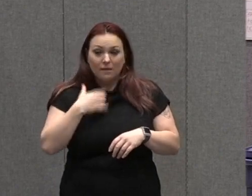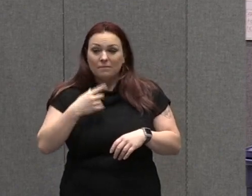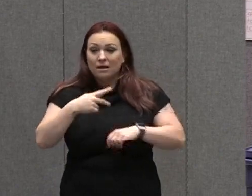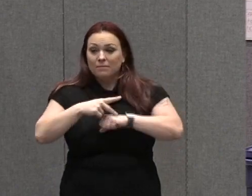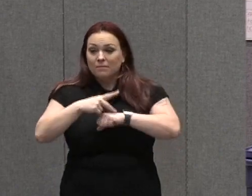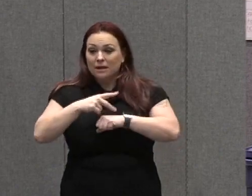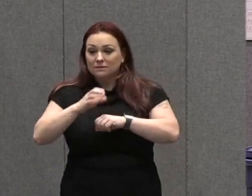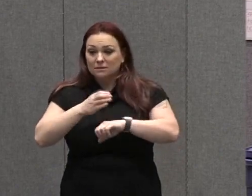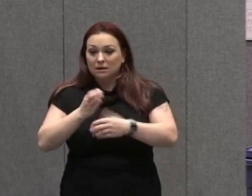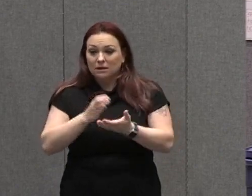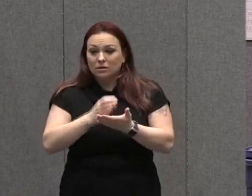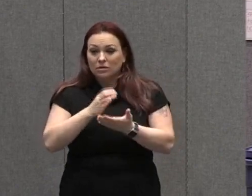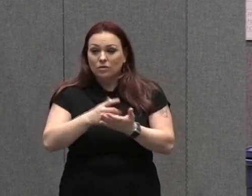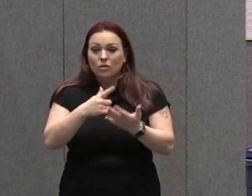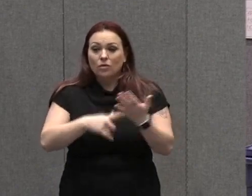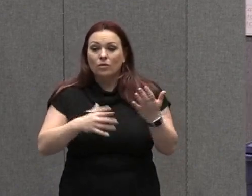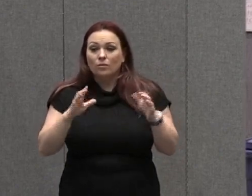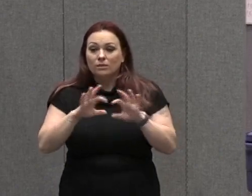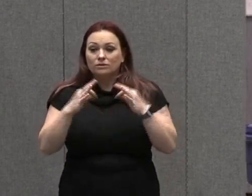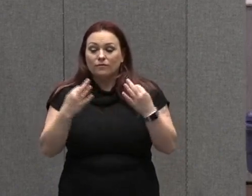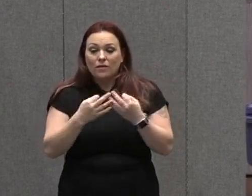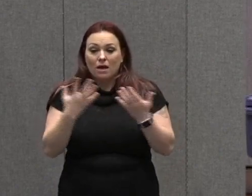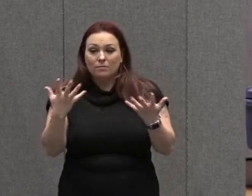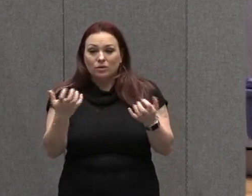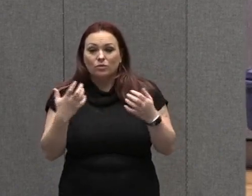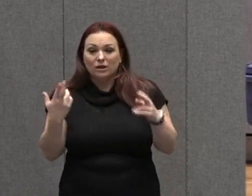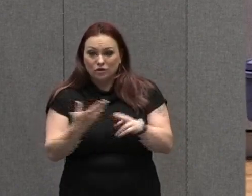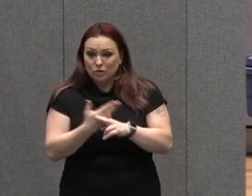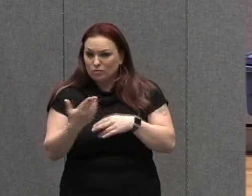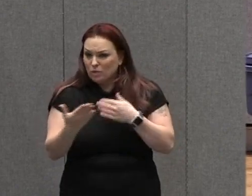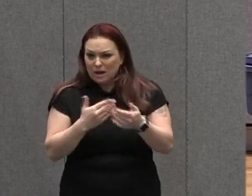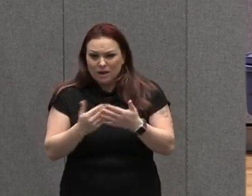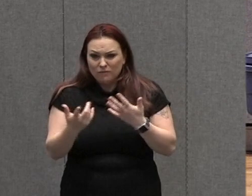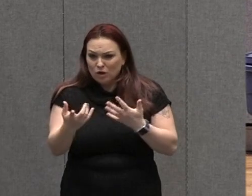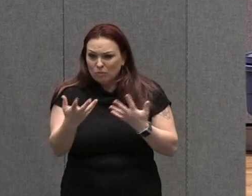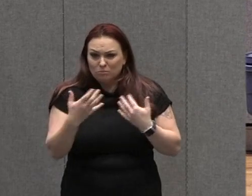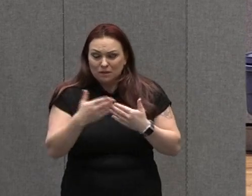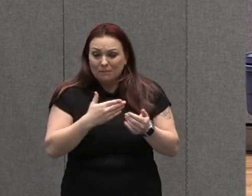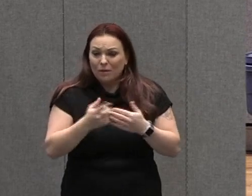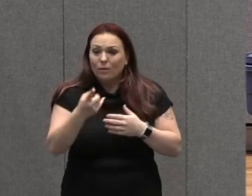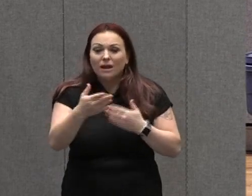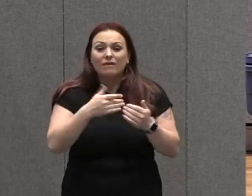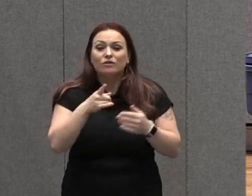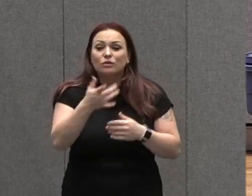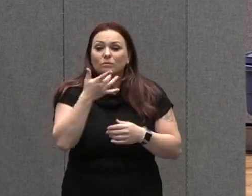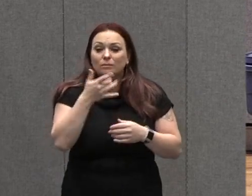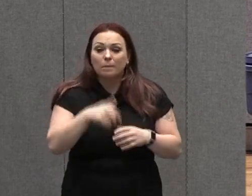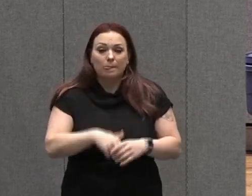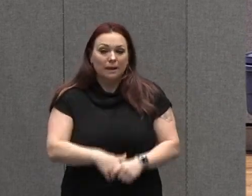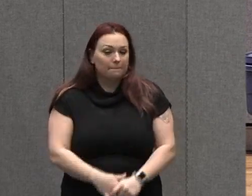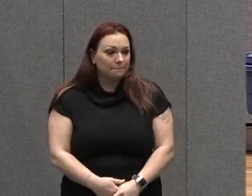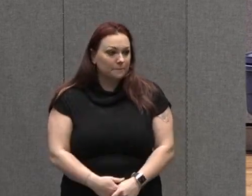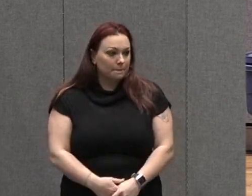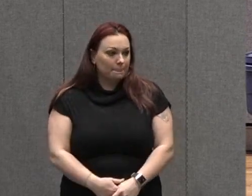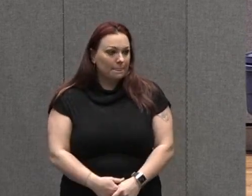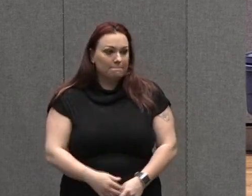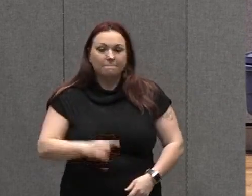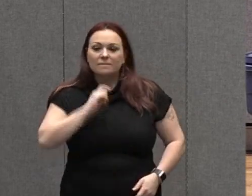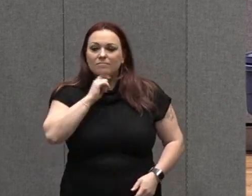Okay, what family do you want me to use? It doesn't matter, whatever one you want. Okay I'll use, I like this one. Metal. - Okay cool.